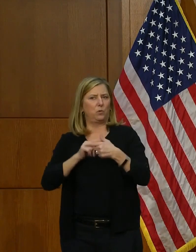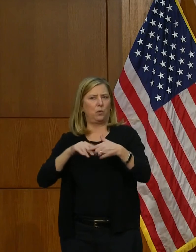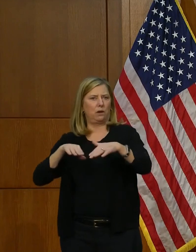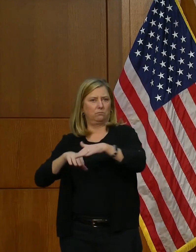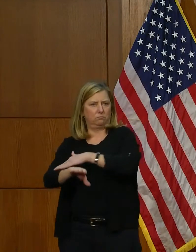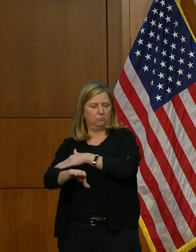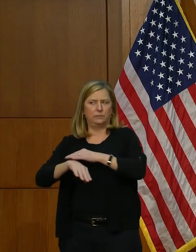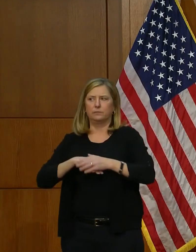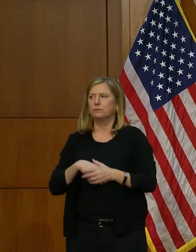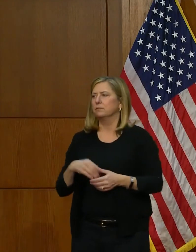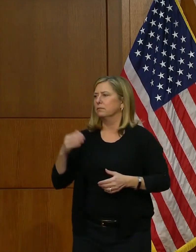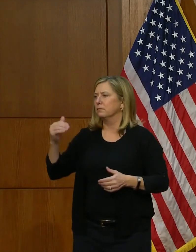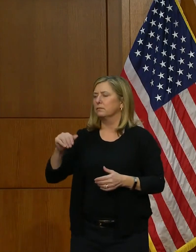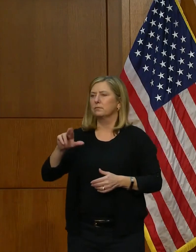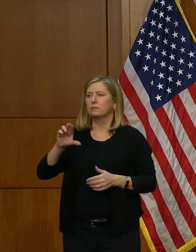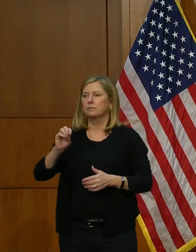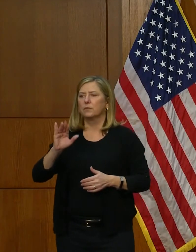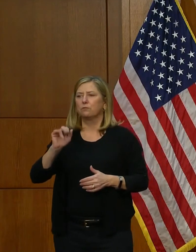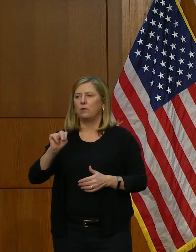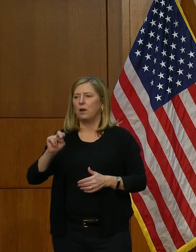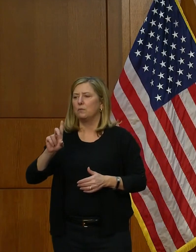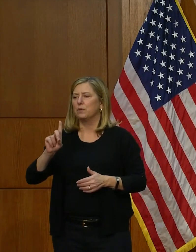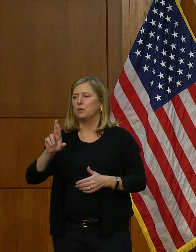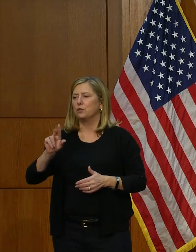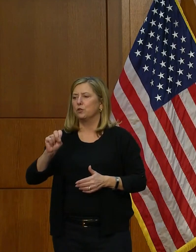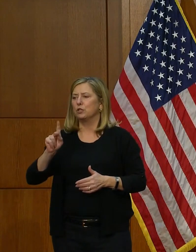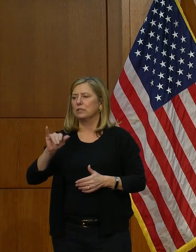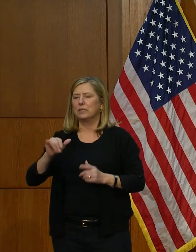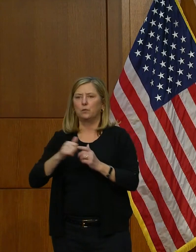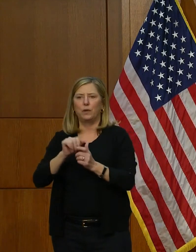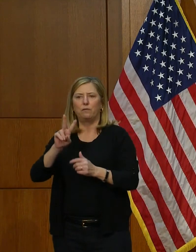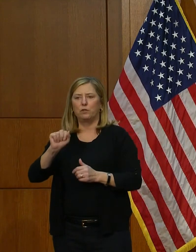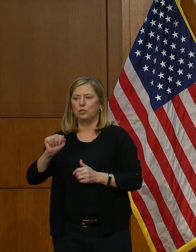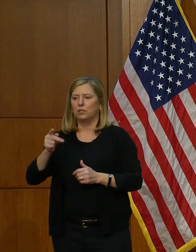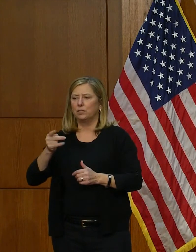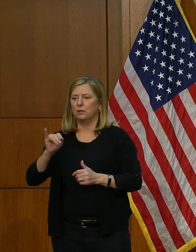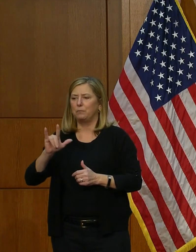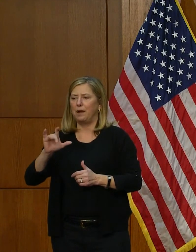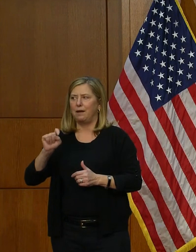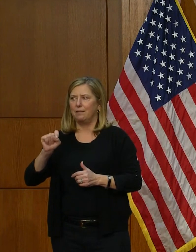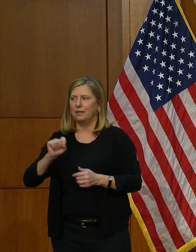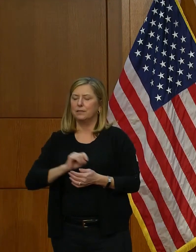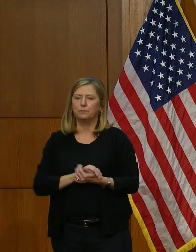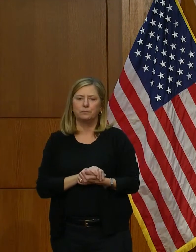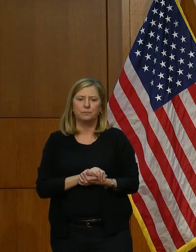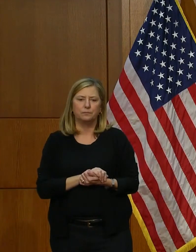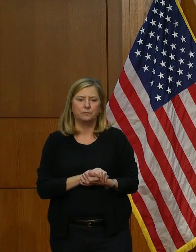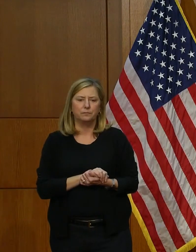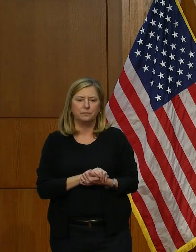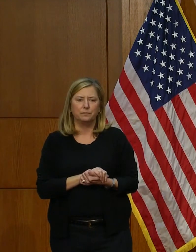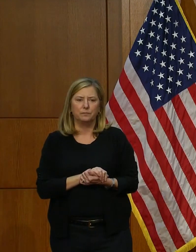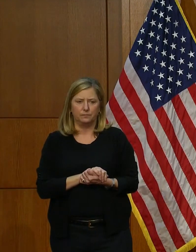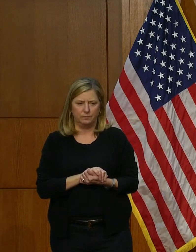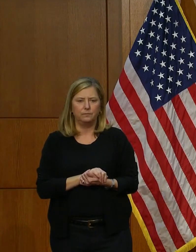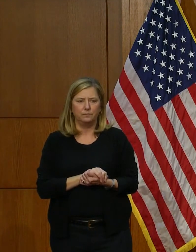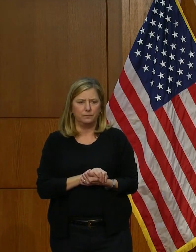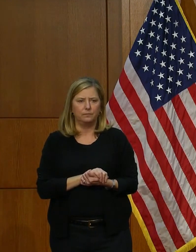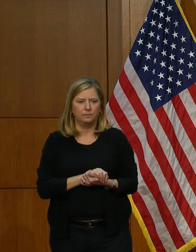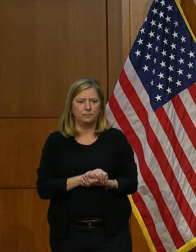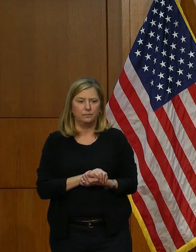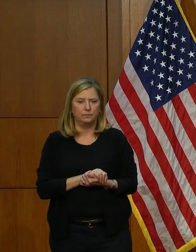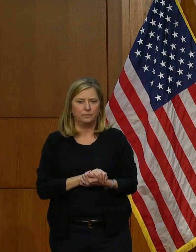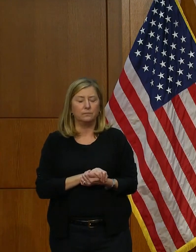CAMPUS THERE. MR SKI WITH THE